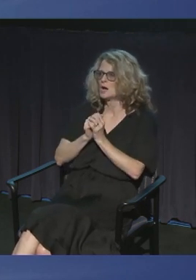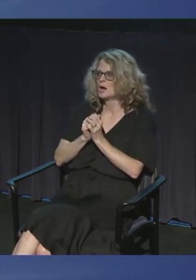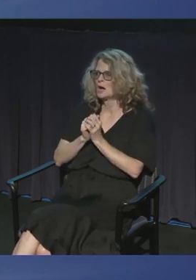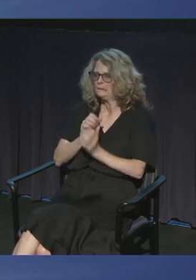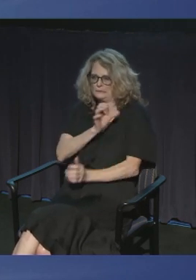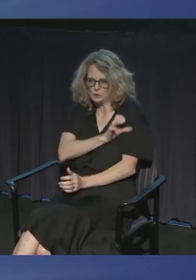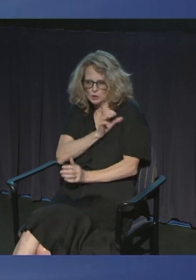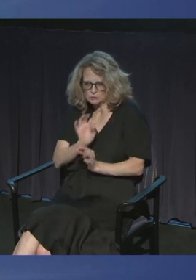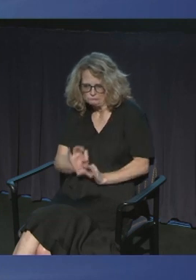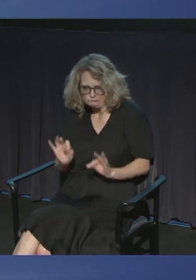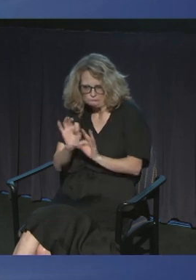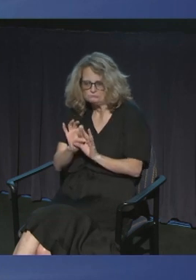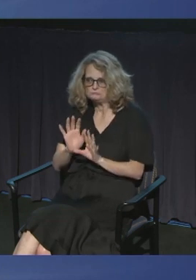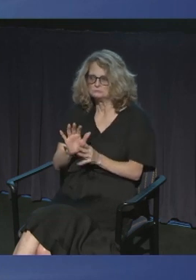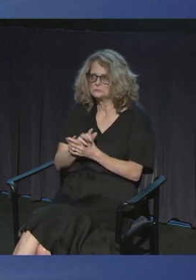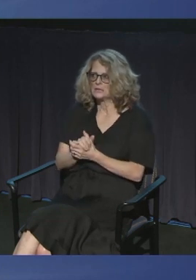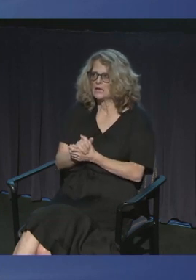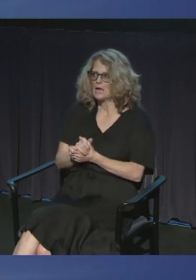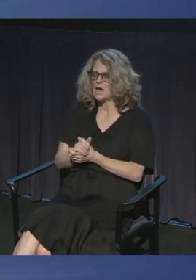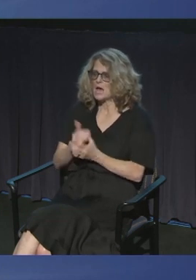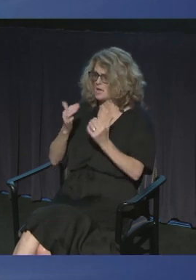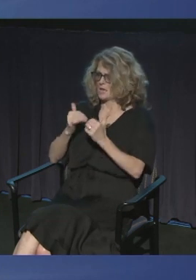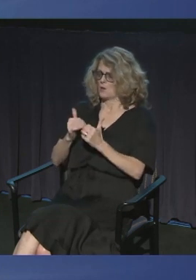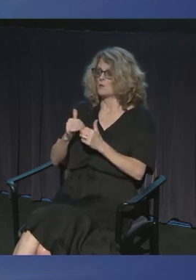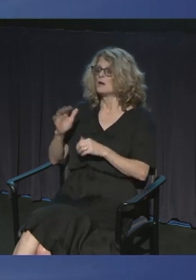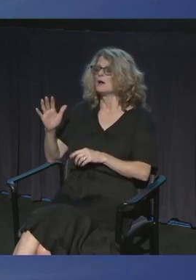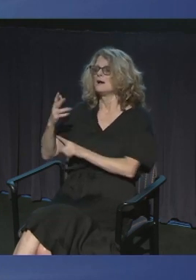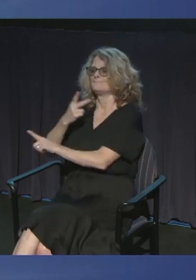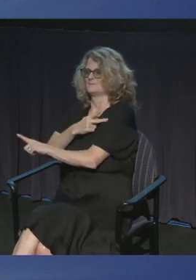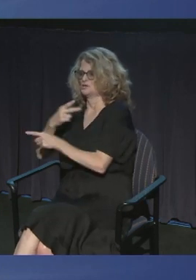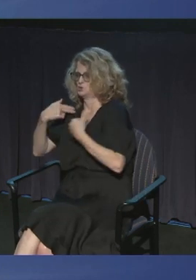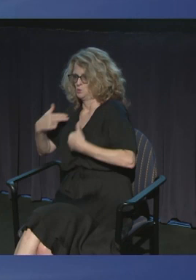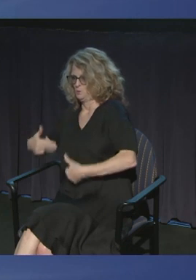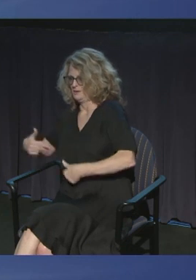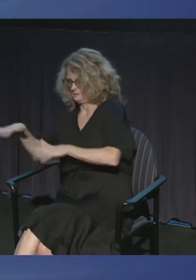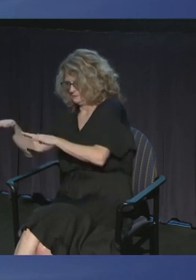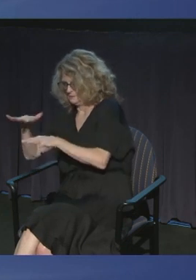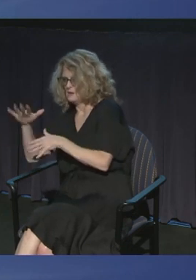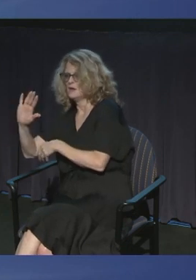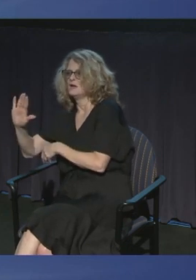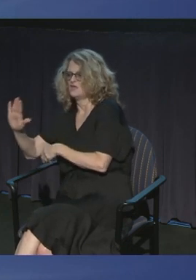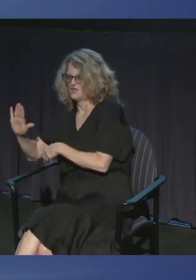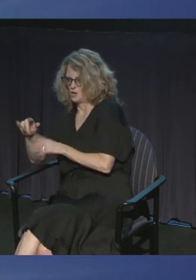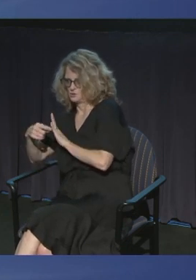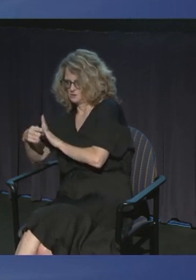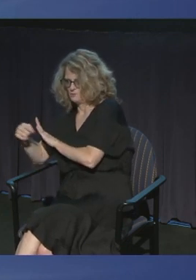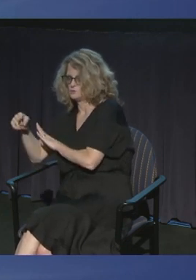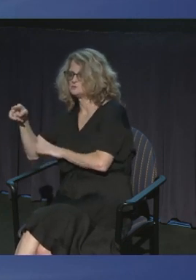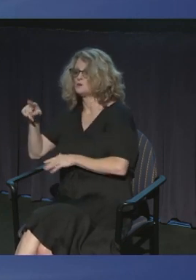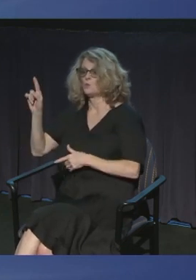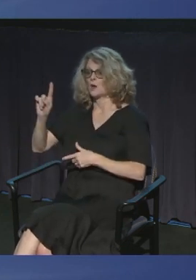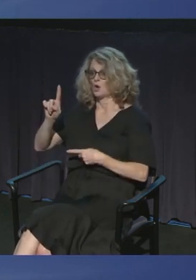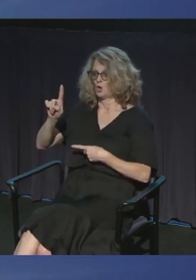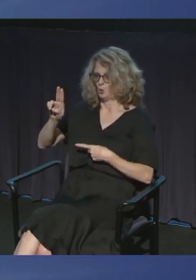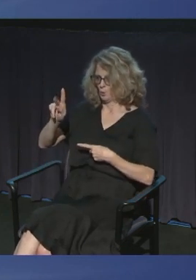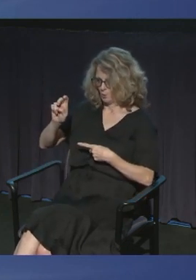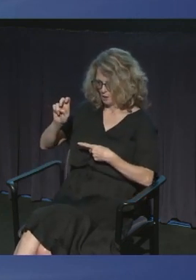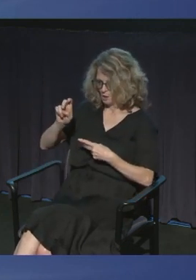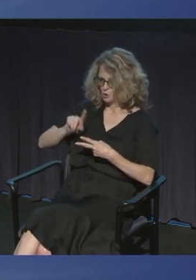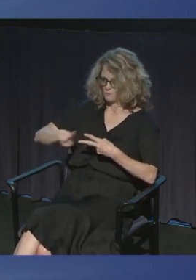PROTECTING THESE MICE. BY OBTAINING PATIENT SAMPLES AT DUKE AND AT MEMORIAL